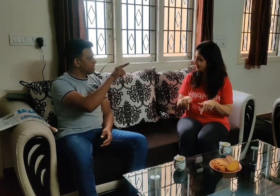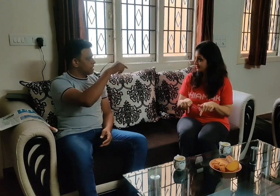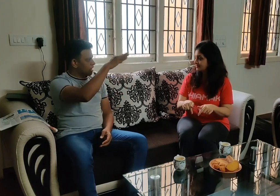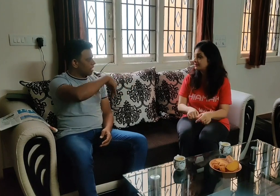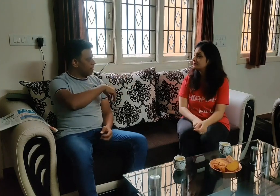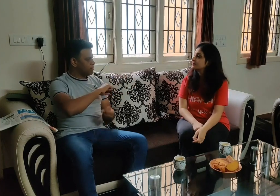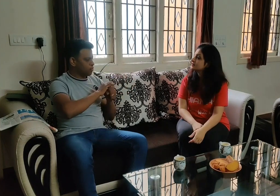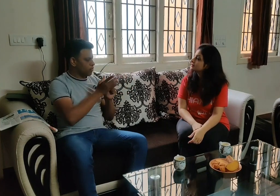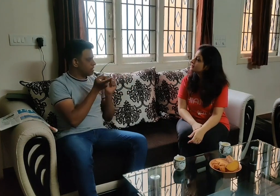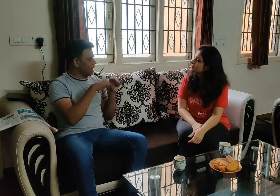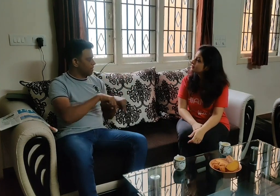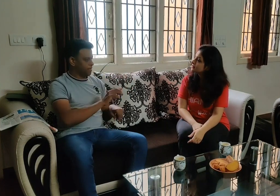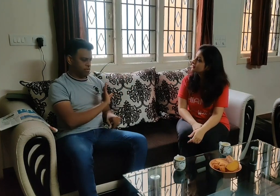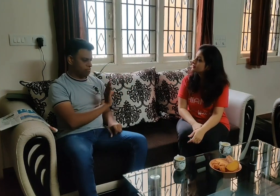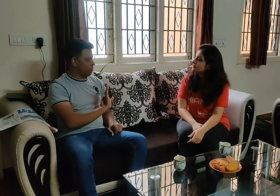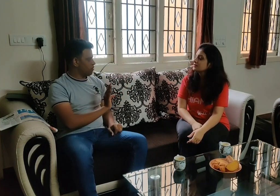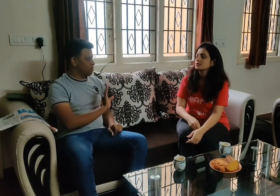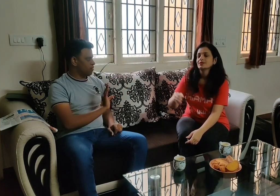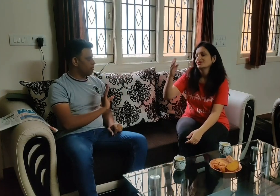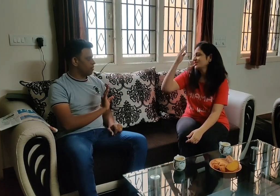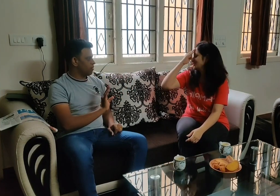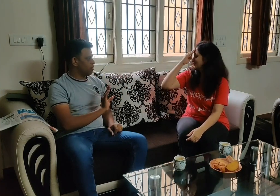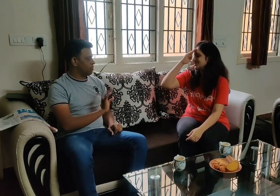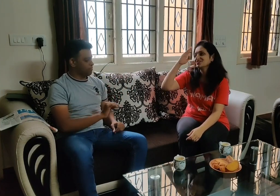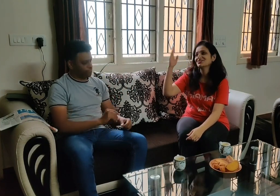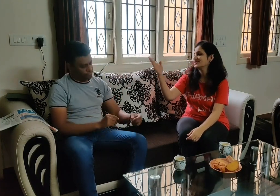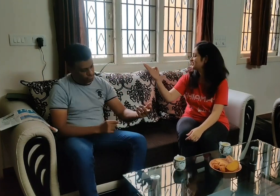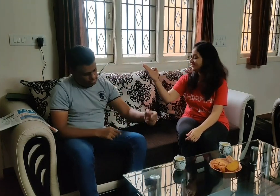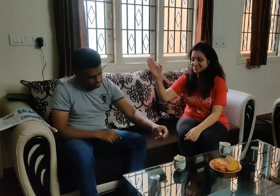Oh No, wait she will spread with corona Arrey..